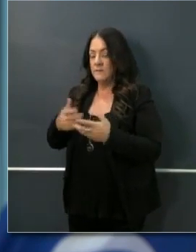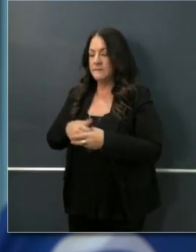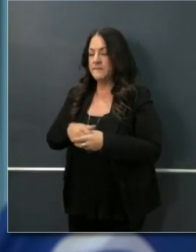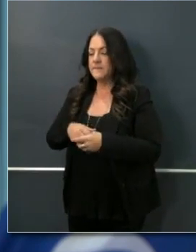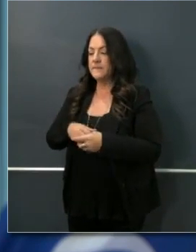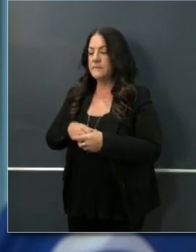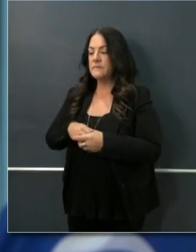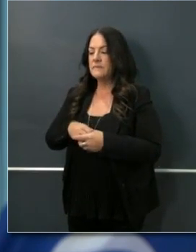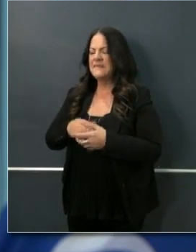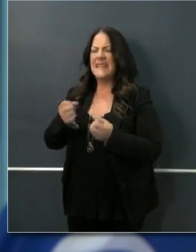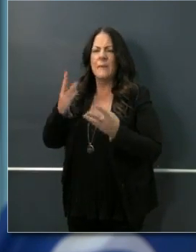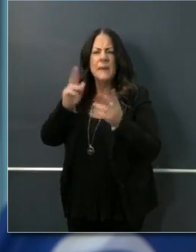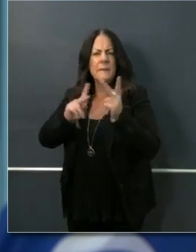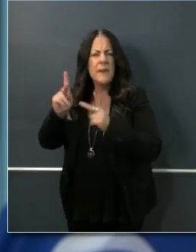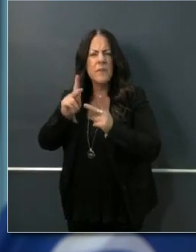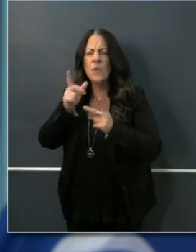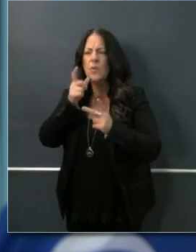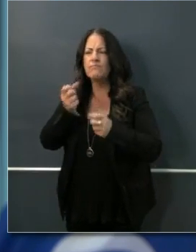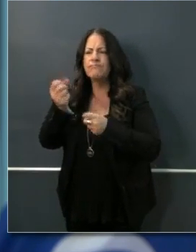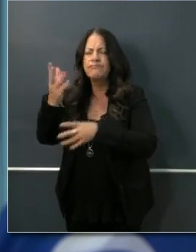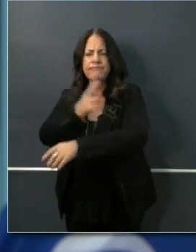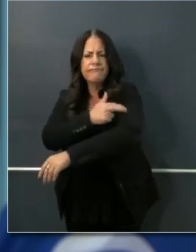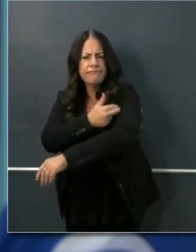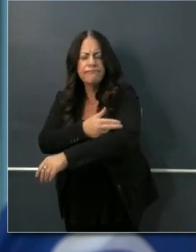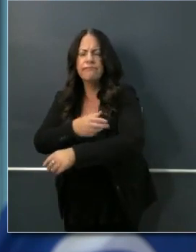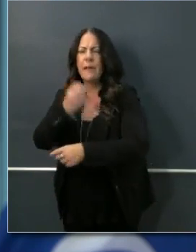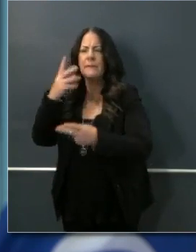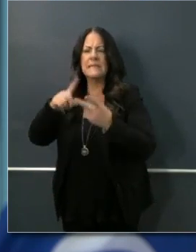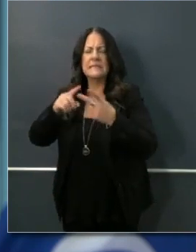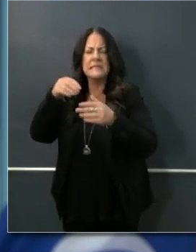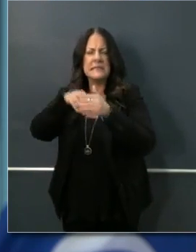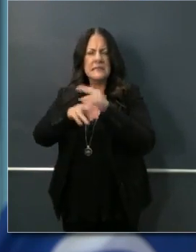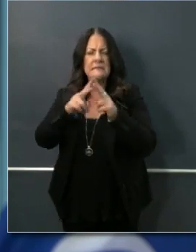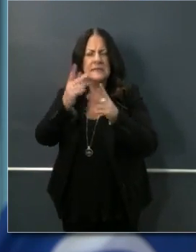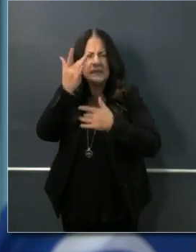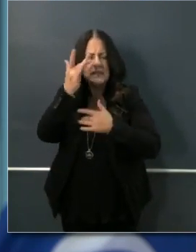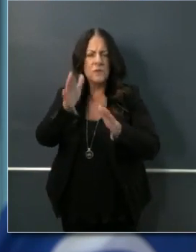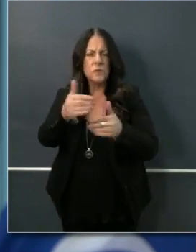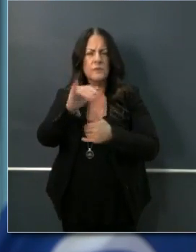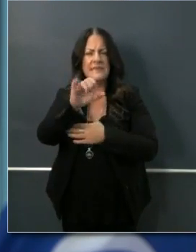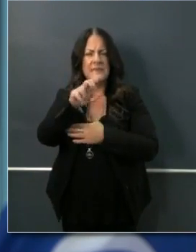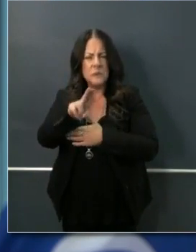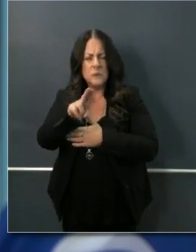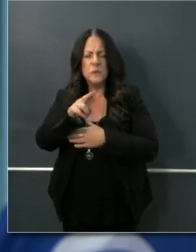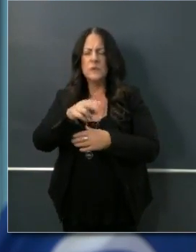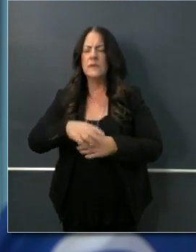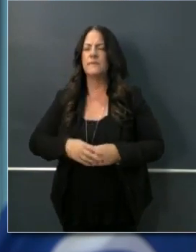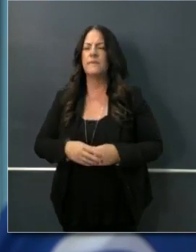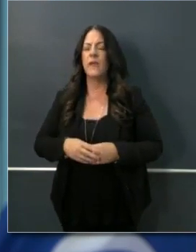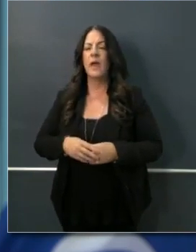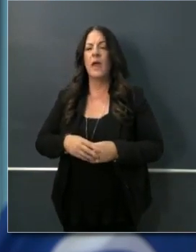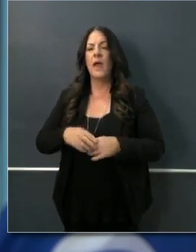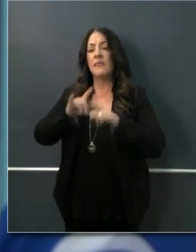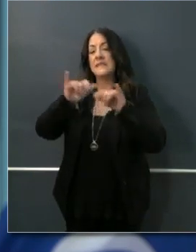WE HAVE BEEN PUTTING TOGETHER OUR NUMBER OF HOSPITALIZATIONS AND NUMBER OF I SEE YOU PATIENTS.